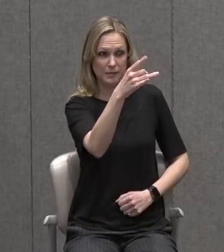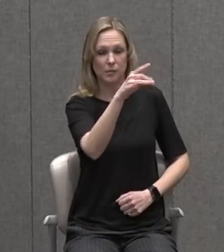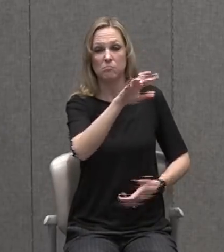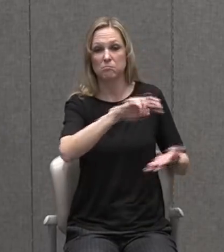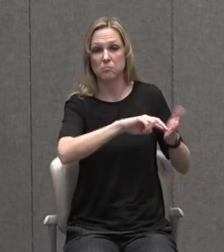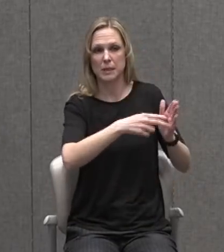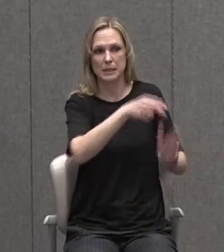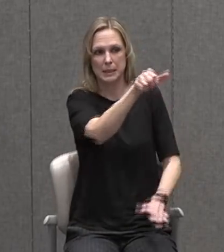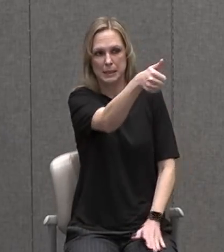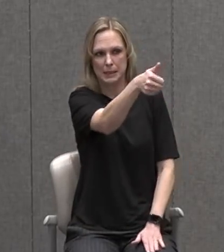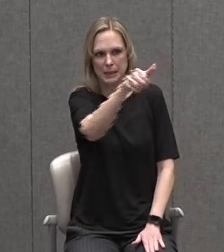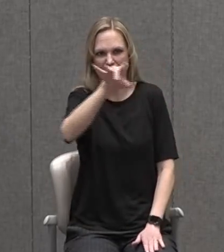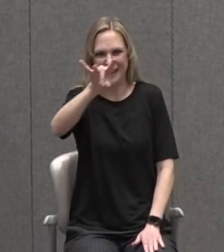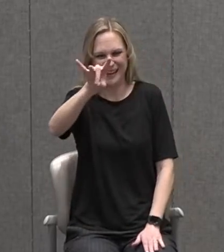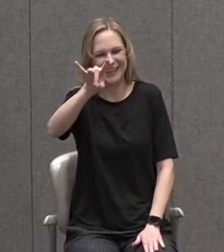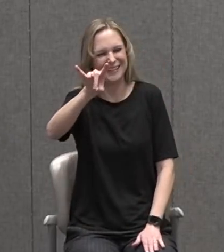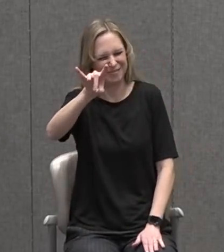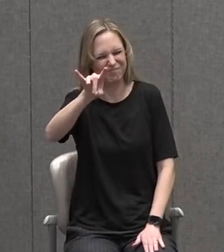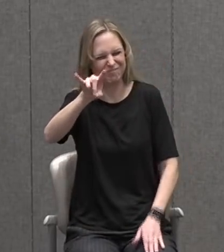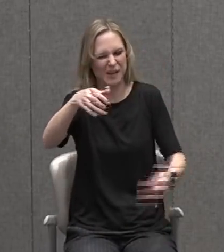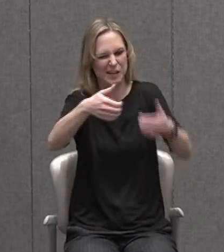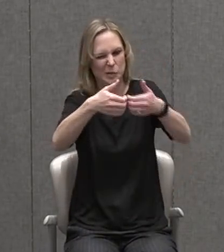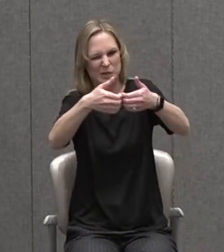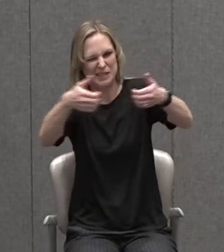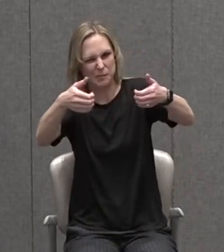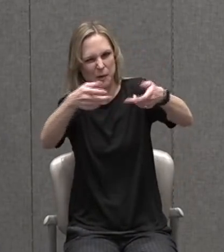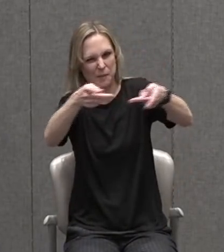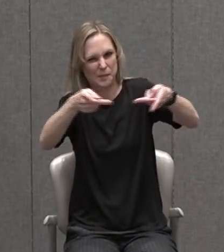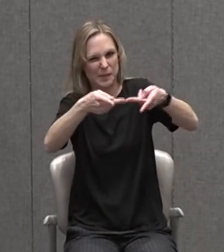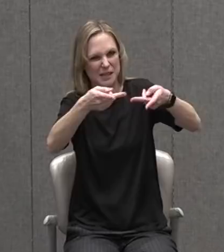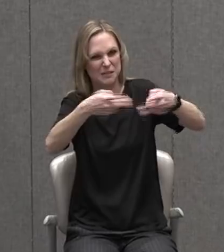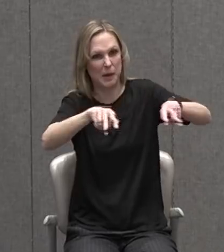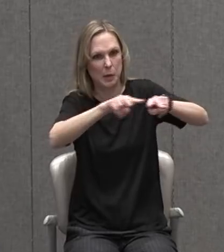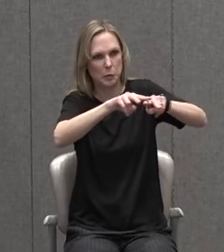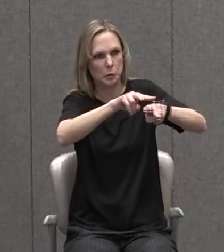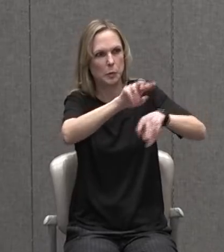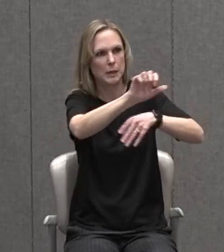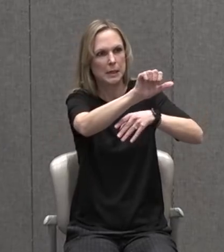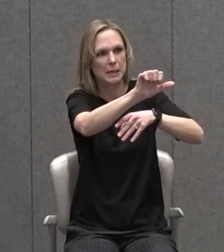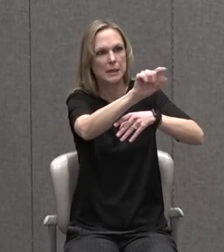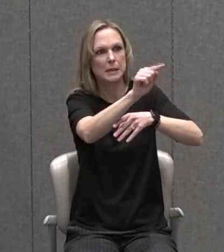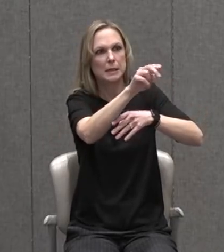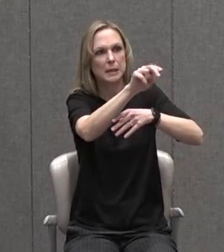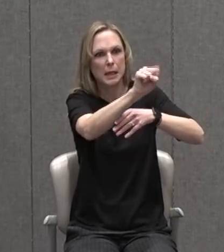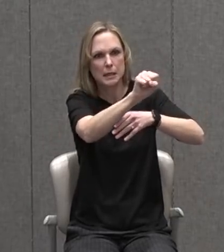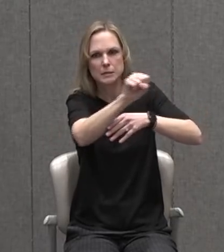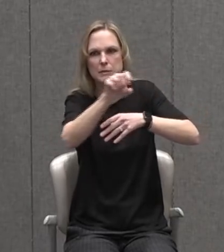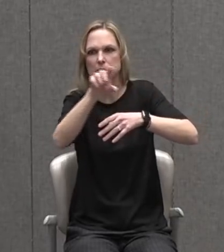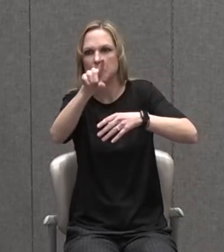Yes, in the area model, you've got to separate out into the place value, your 10s, your hundreds your ones.